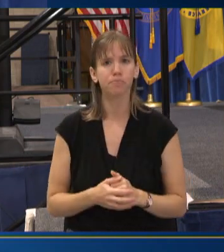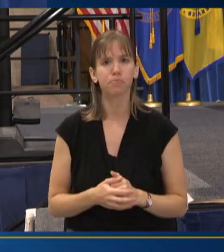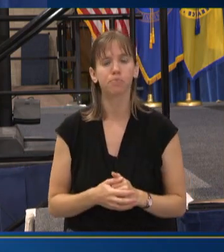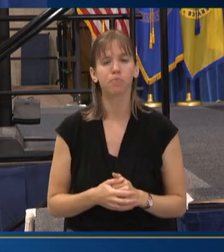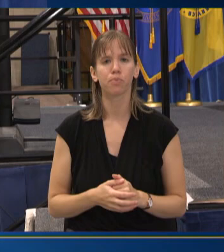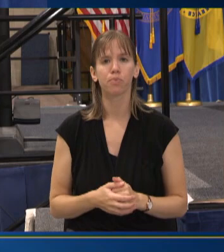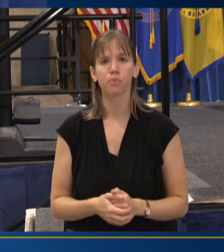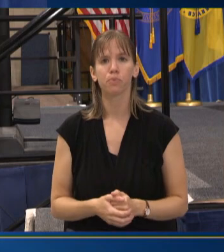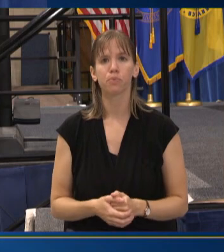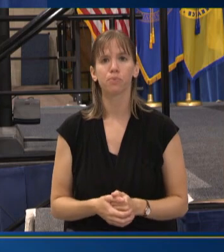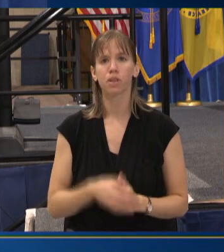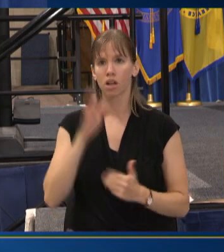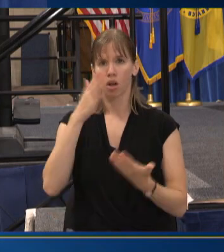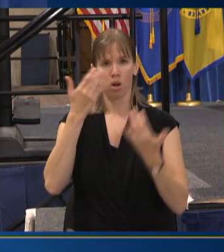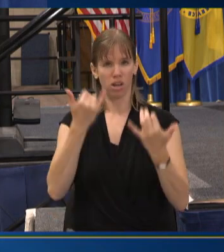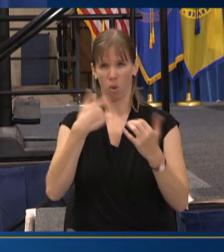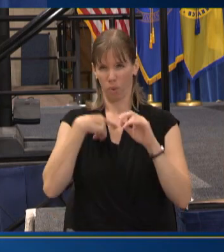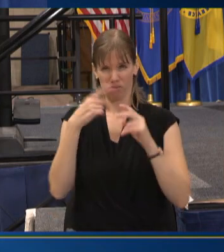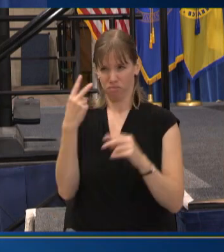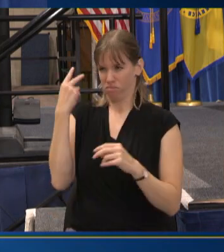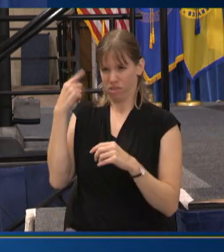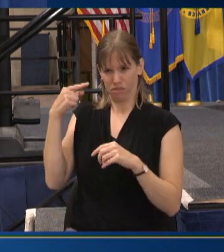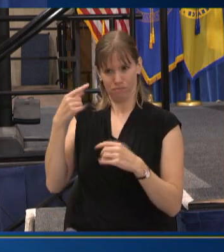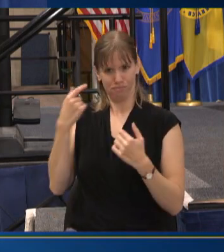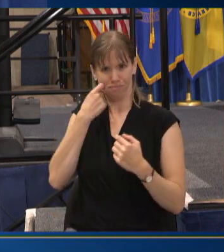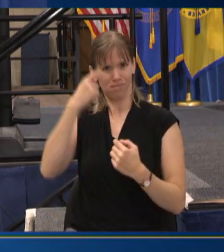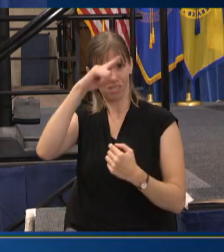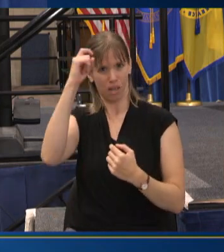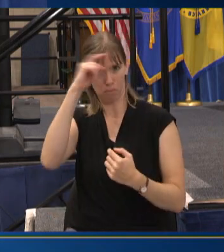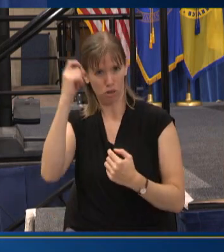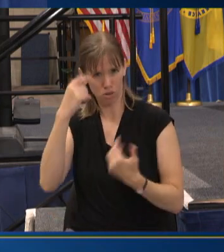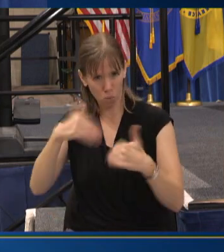events this summer in terms of heat, but also air quality on the East Coast.